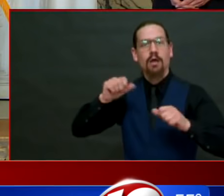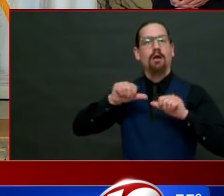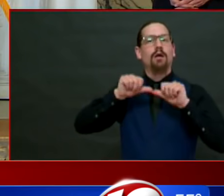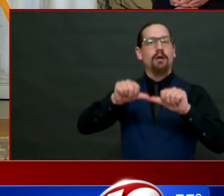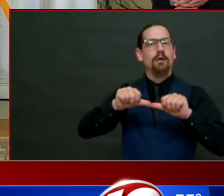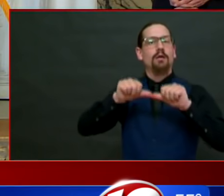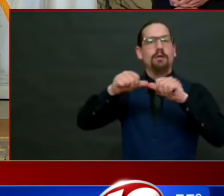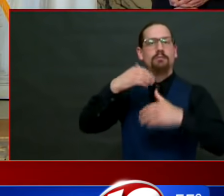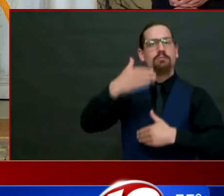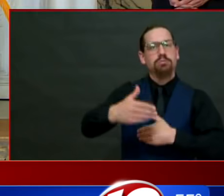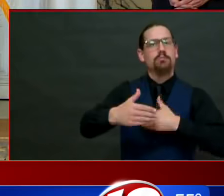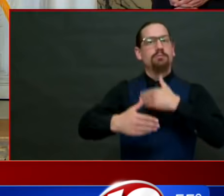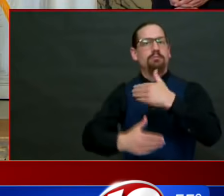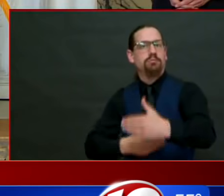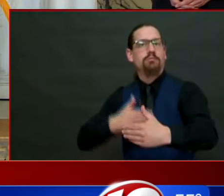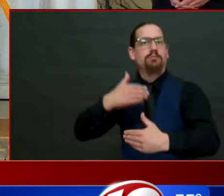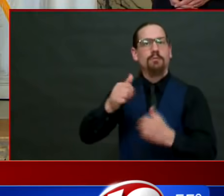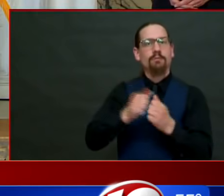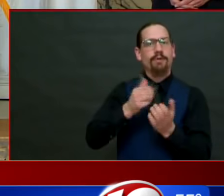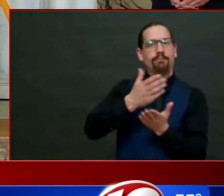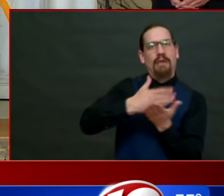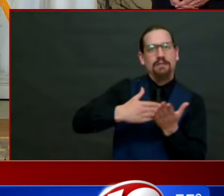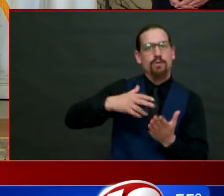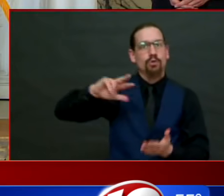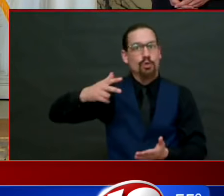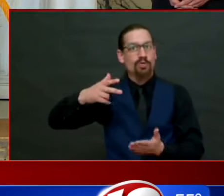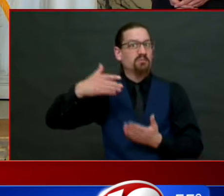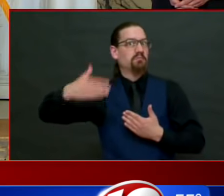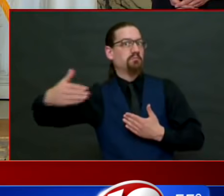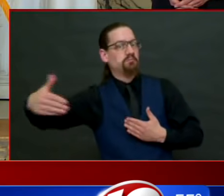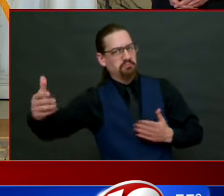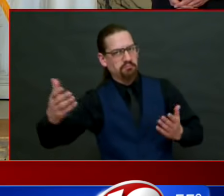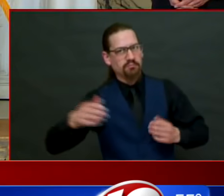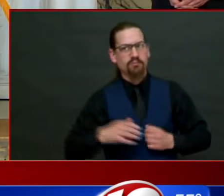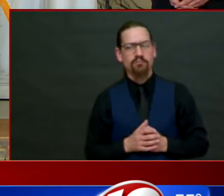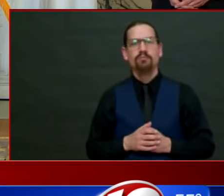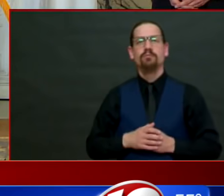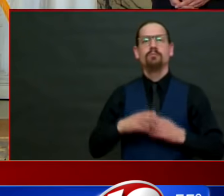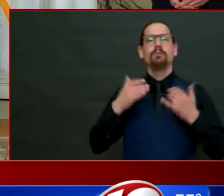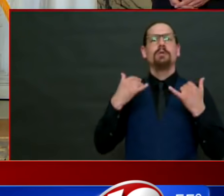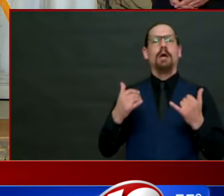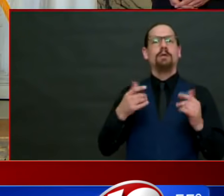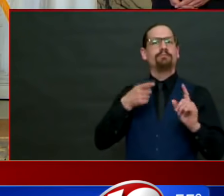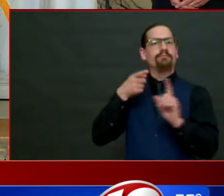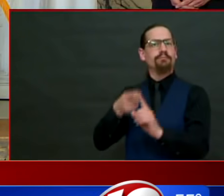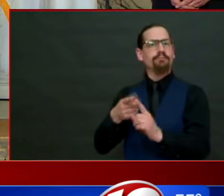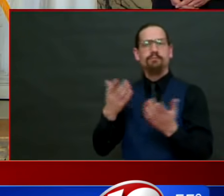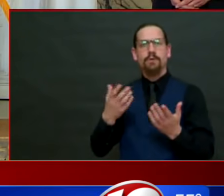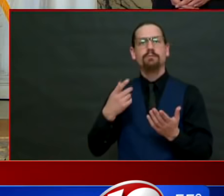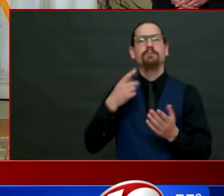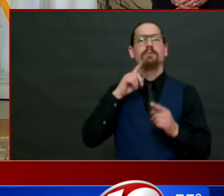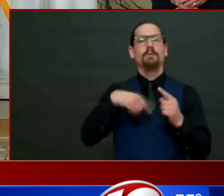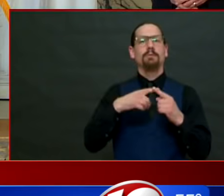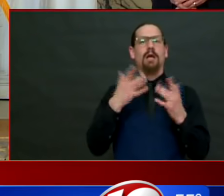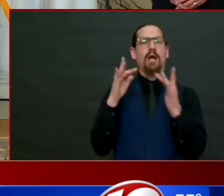TO GIVE A BRIEF UPDATE ON CONTACT TRACING , THE PROCESS OF FIGURING OUT WHO YOU HAVE BEEN